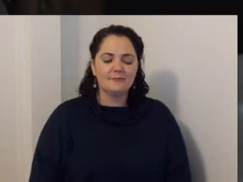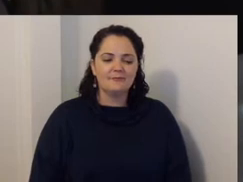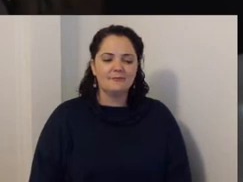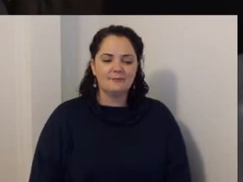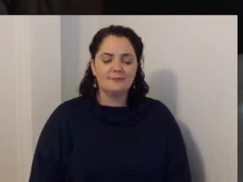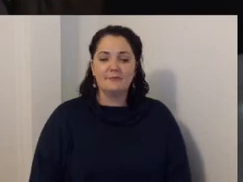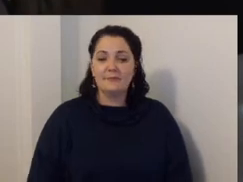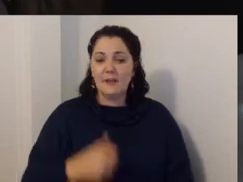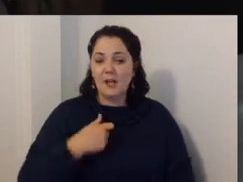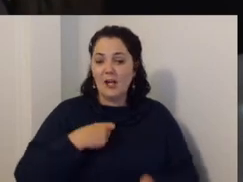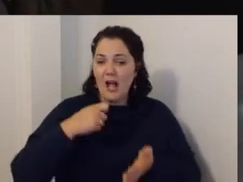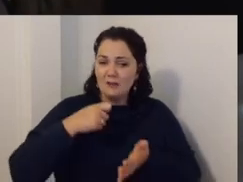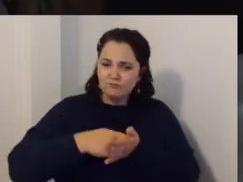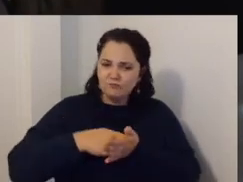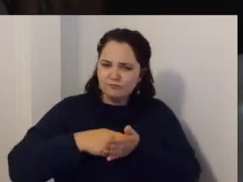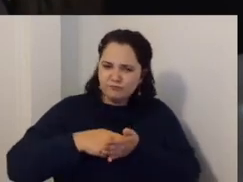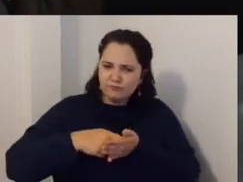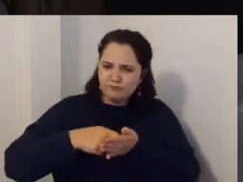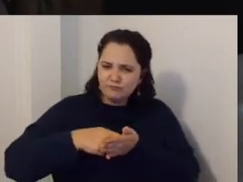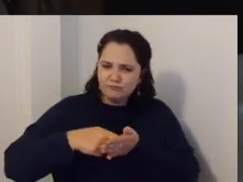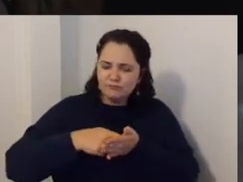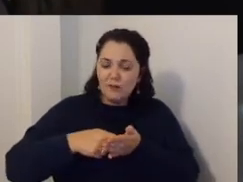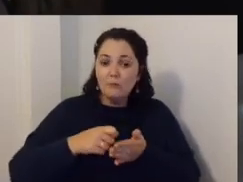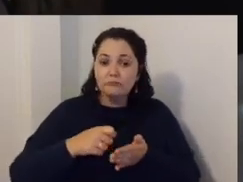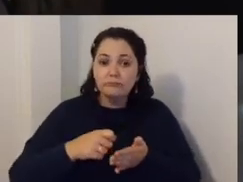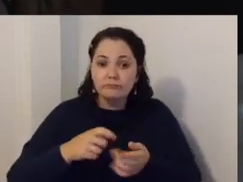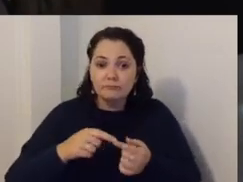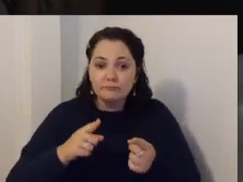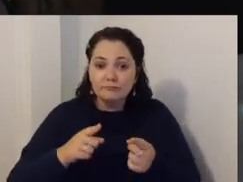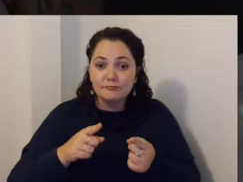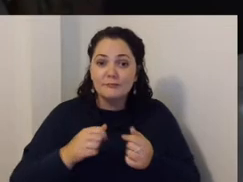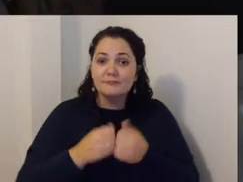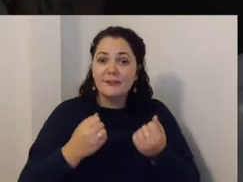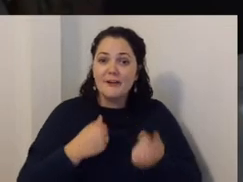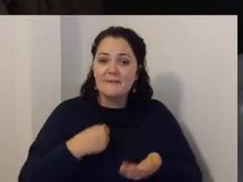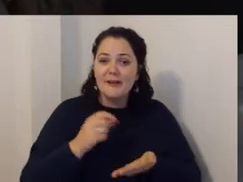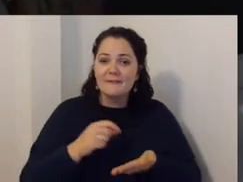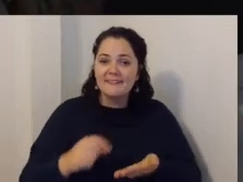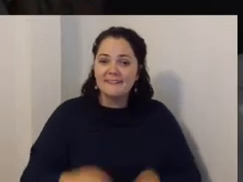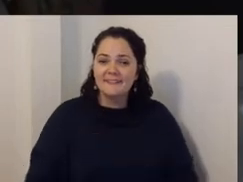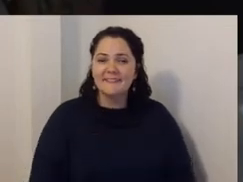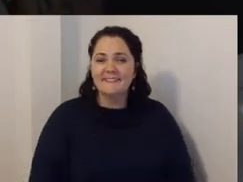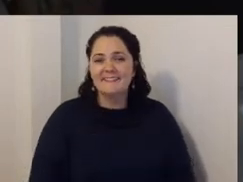hard now I'm laying down some whoops I was laying so hard I just broke my pencil alright I'm going